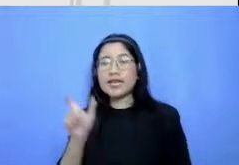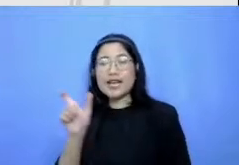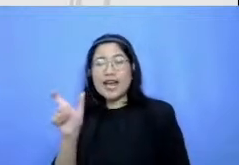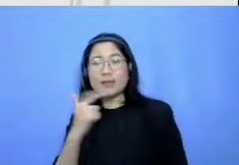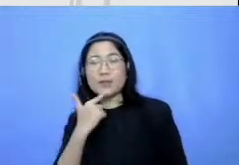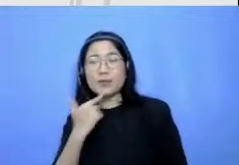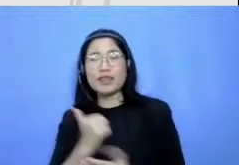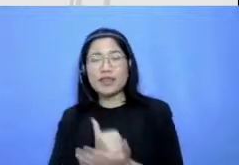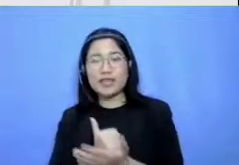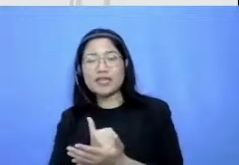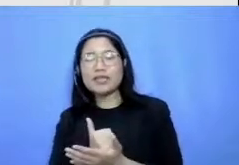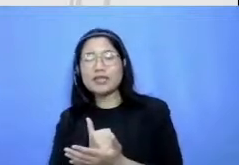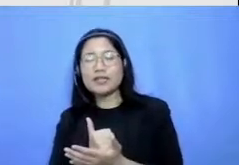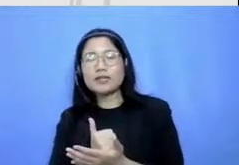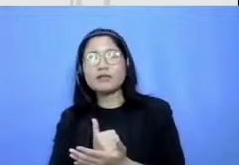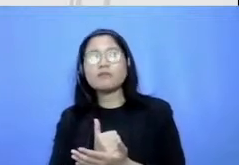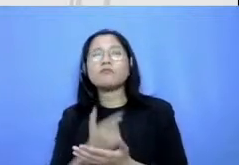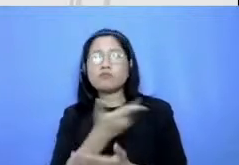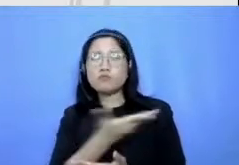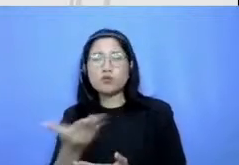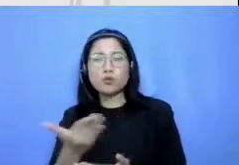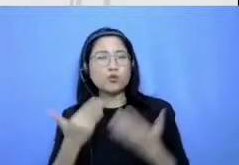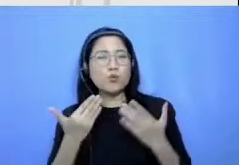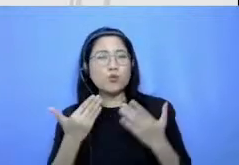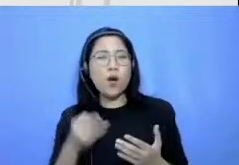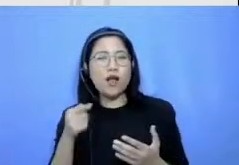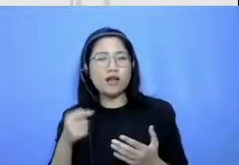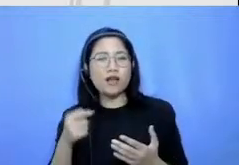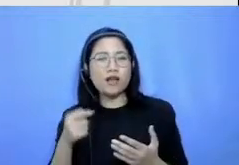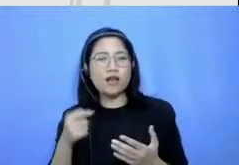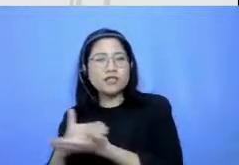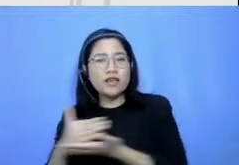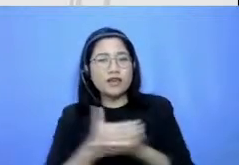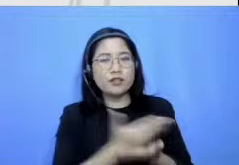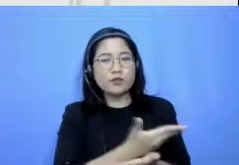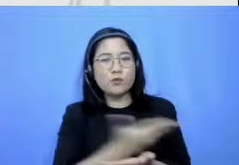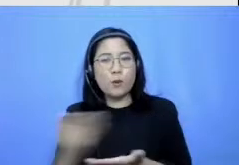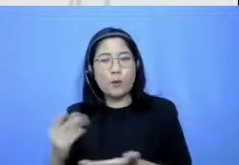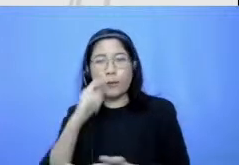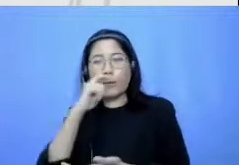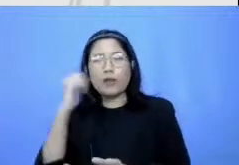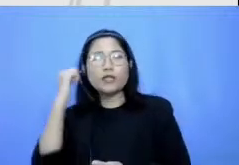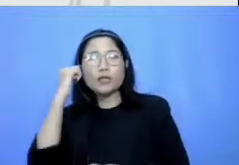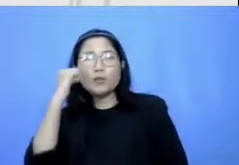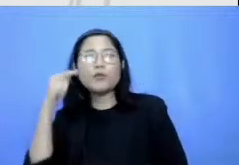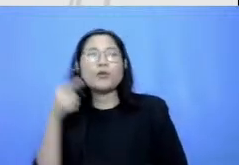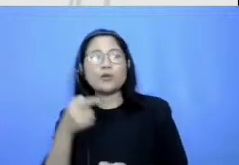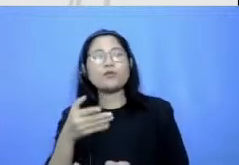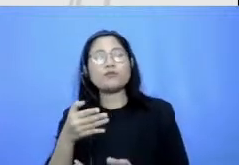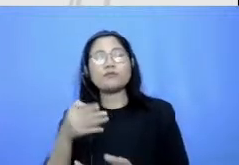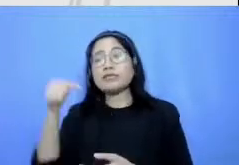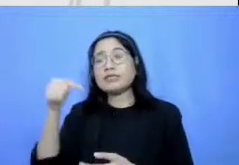hopefully we can share this with you, that's why it's very important to